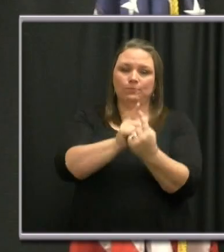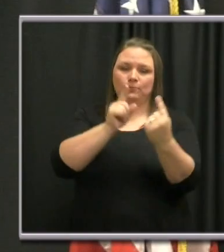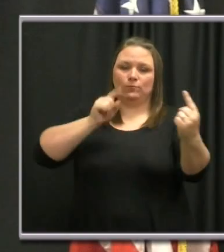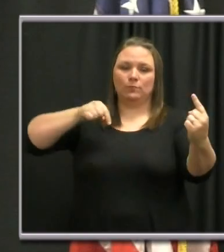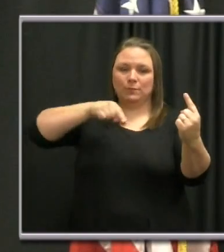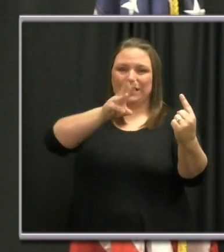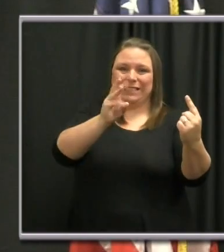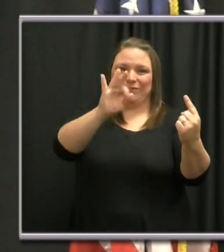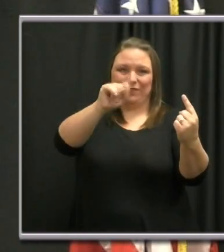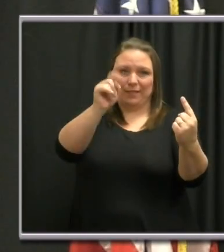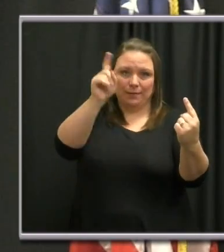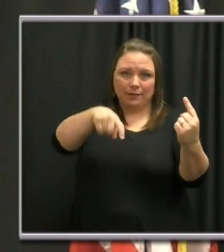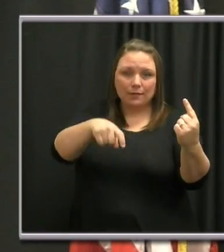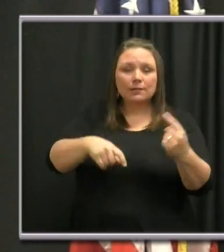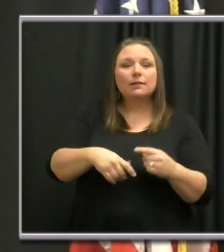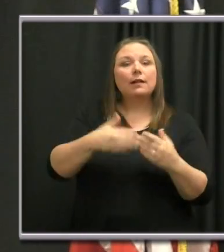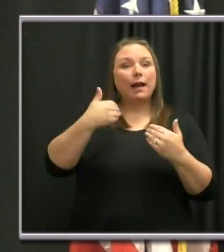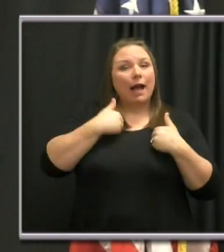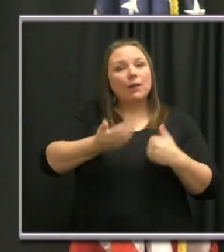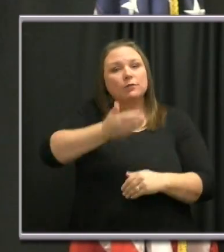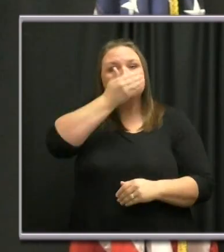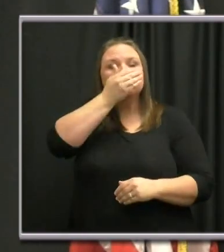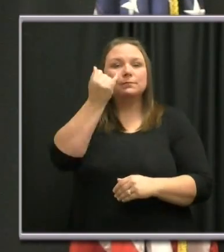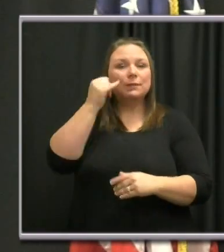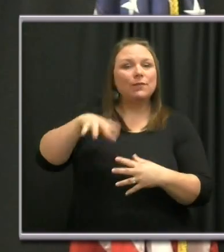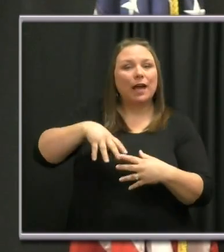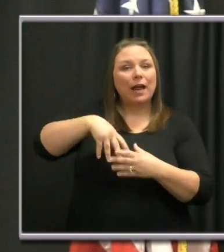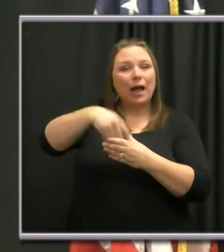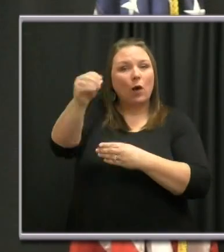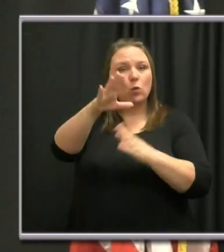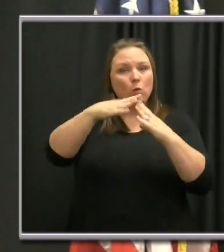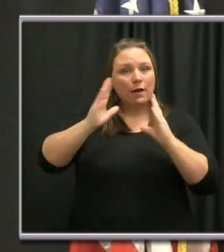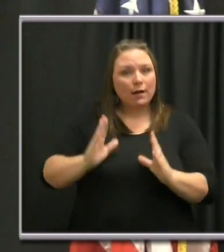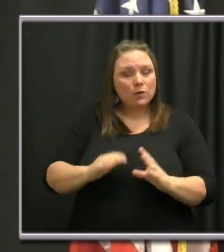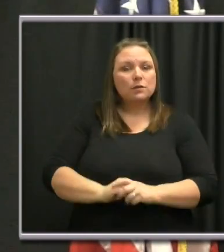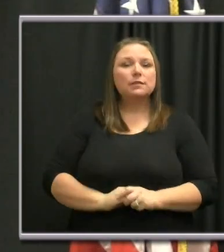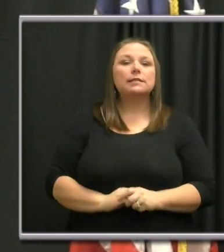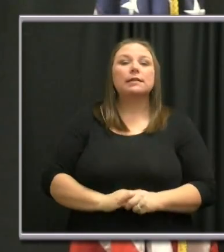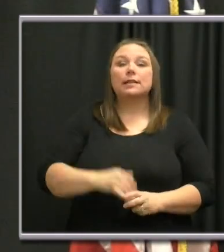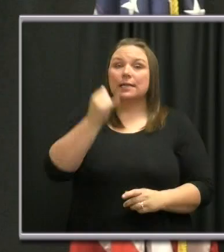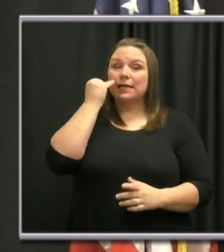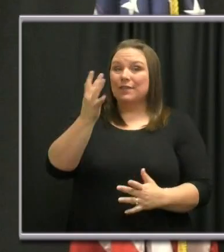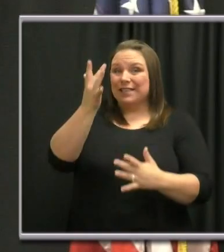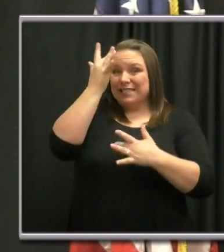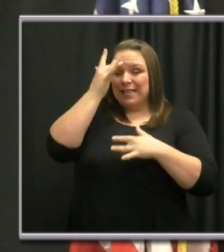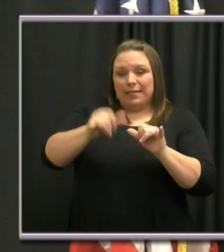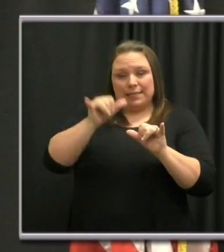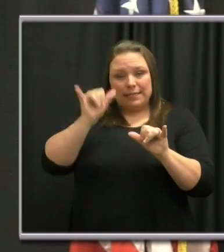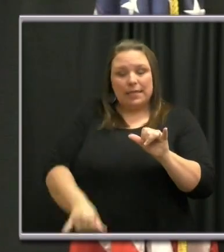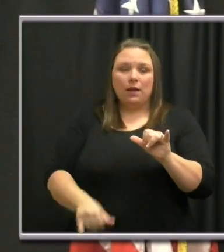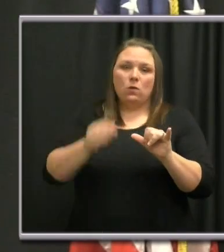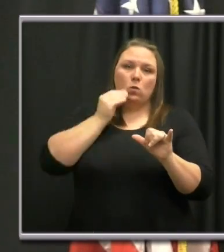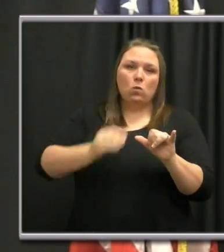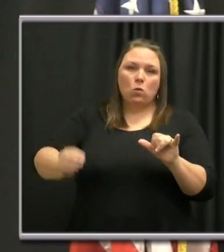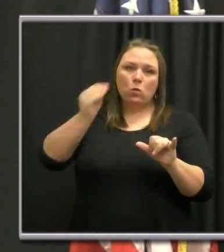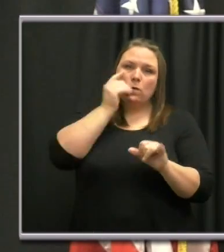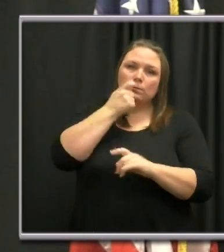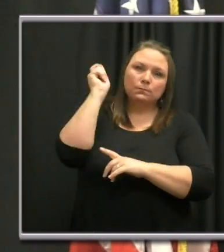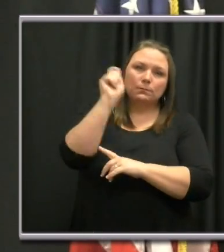ACTUALLY NECESSARY. CONTINUE YOUR SOCIAL DISTANCING WEAR A FACEMASK WHEN YOUR GOING OUT.